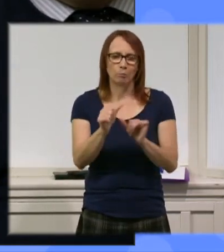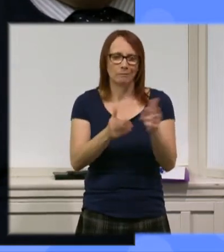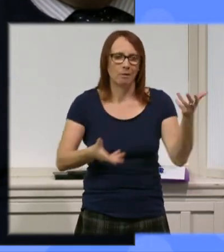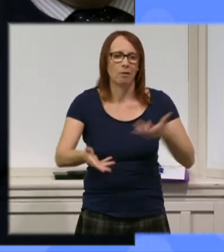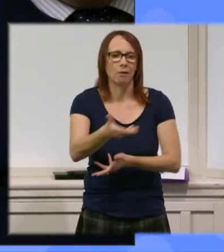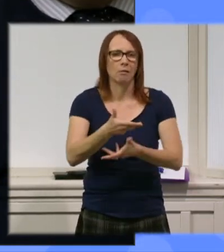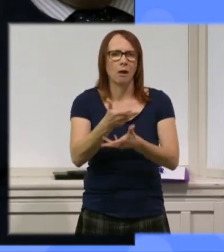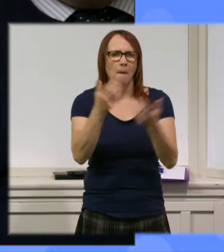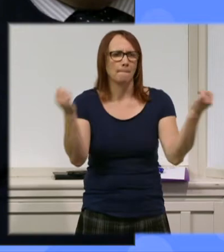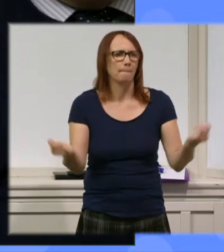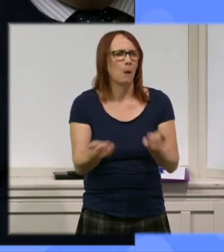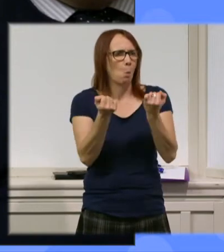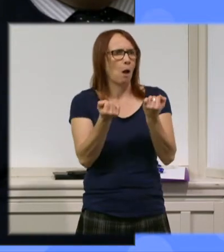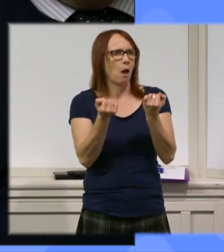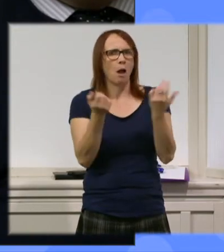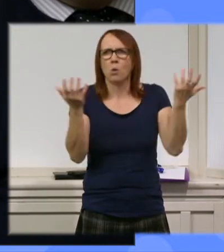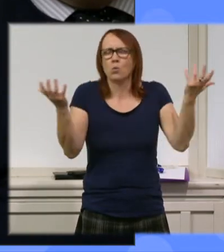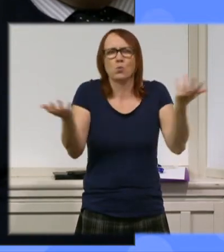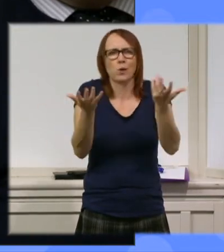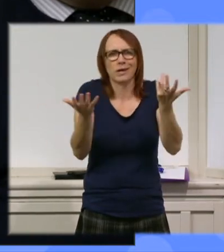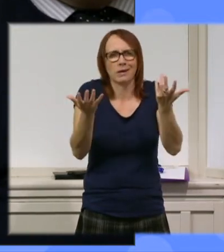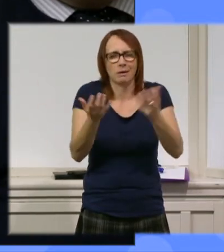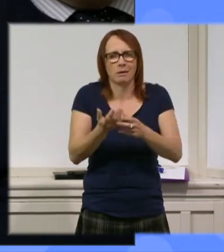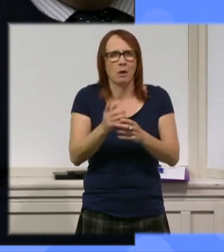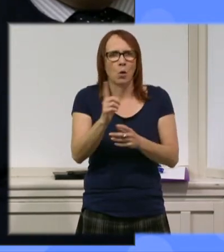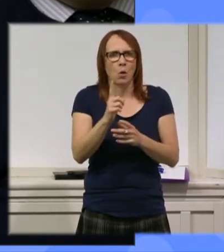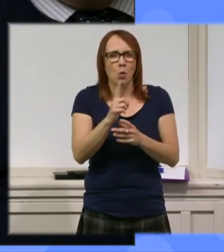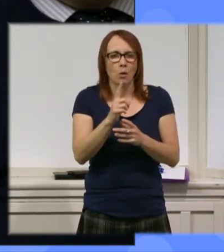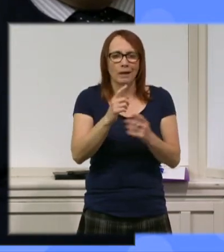power lives and for power have in Scotland and for powers we don't and